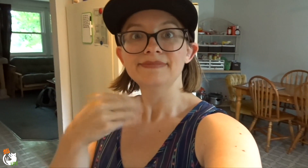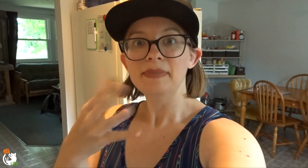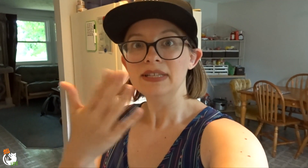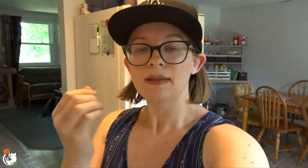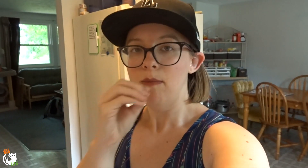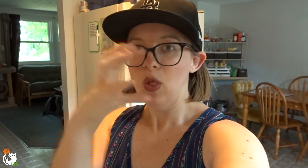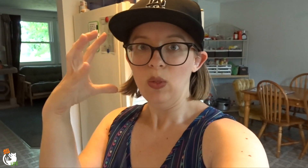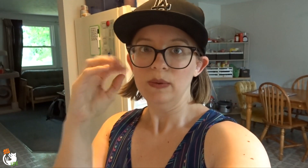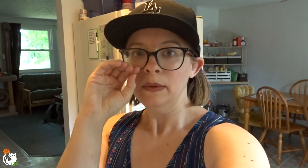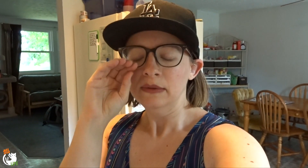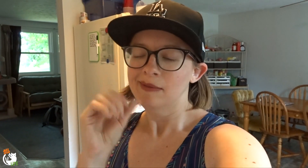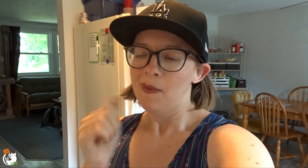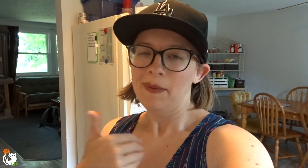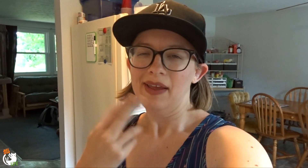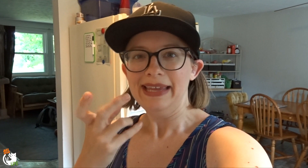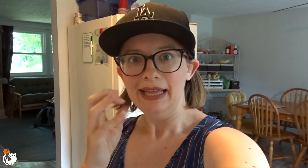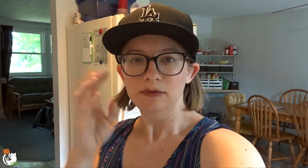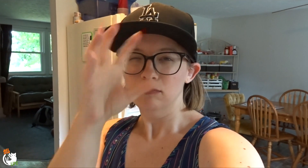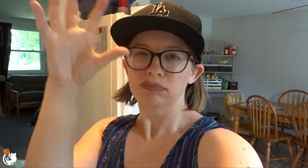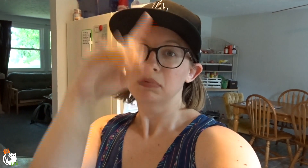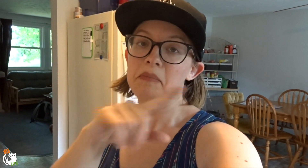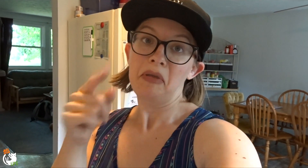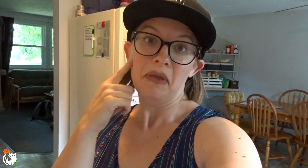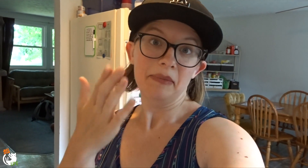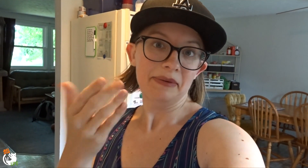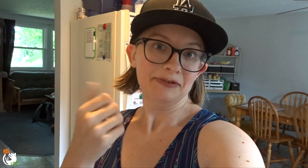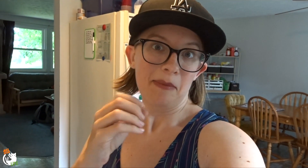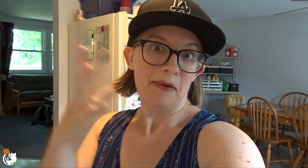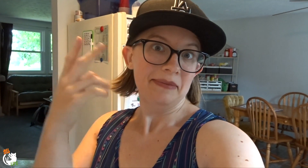Yeah, bought some of those I'm going to blow up. I don't have helium to get them to float